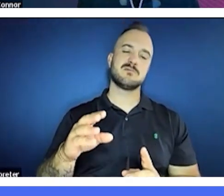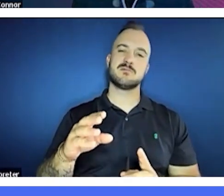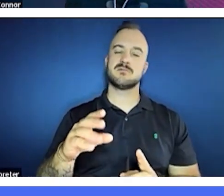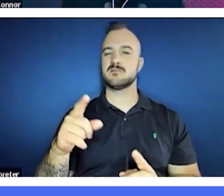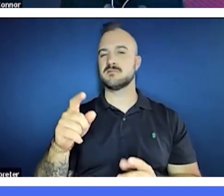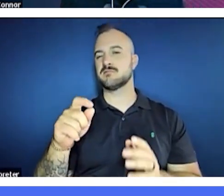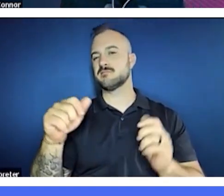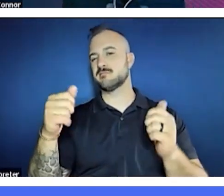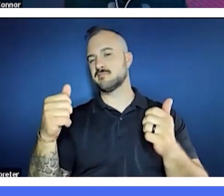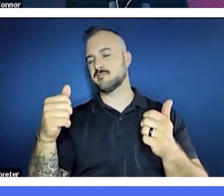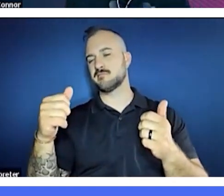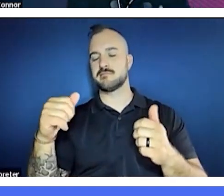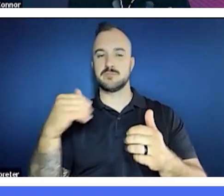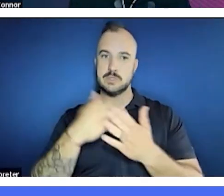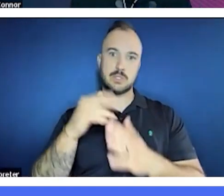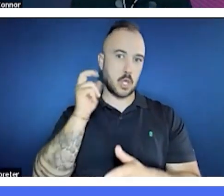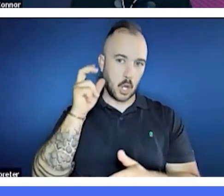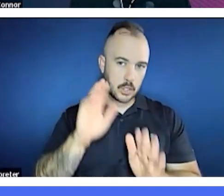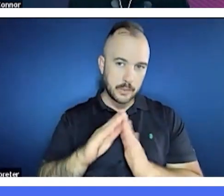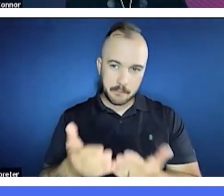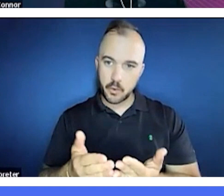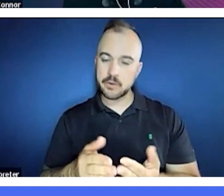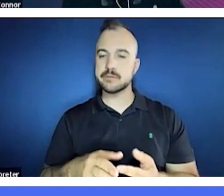He's got great audio books 'cause he produces his audio books like a podcast.